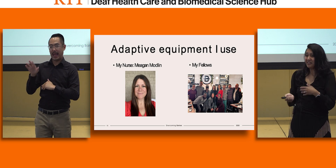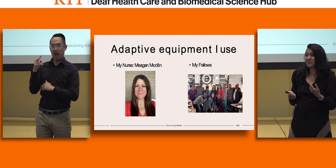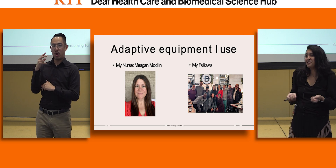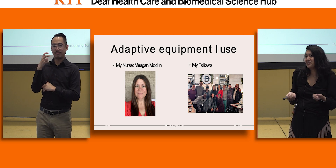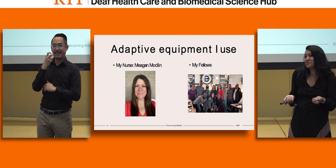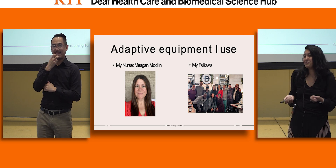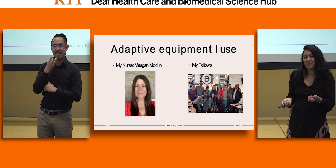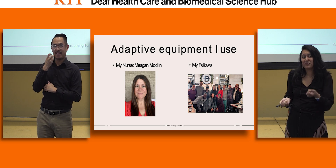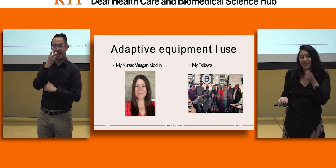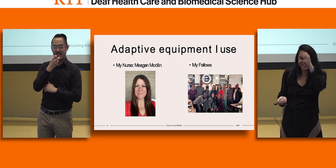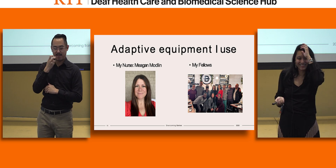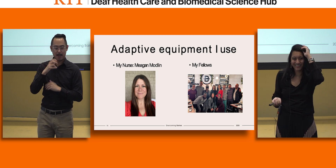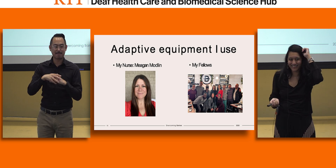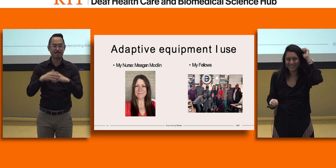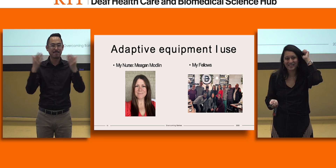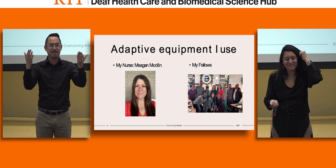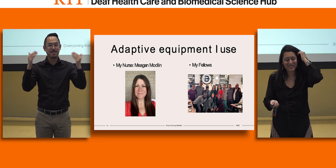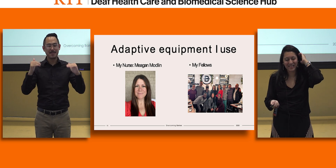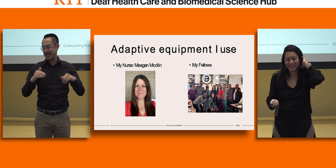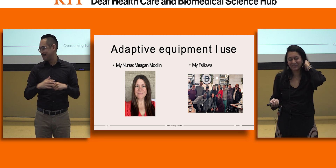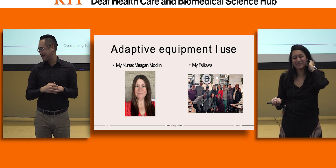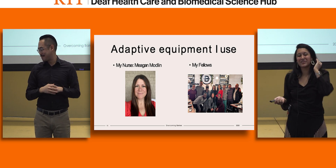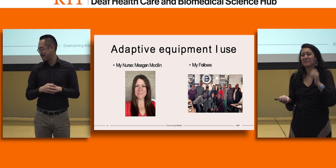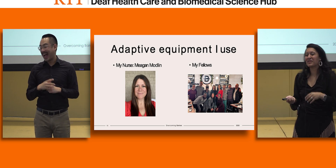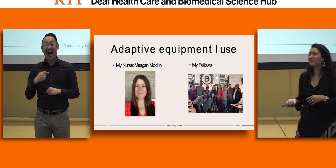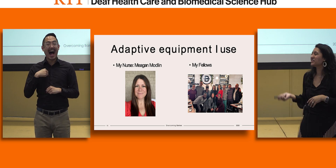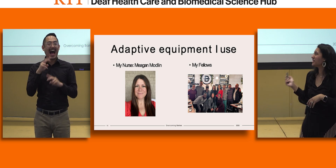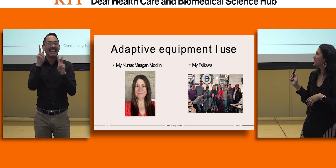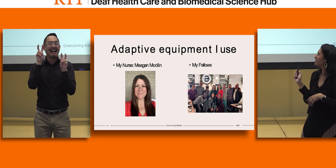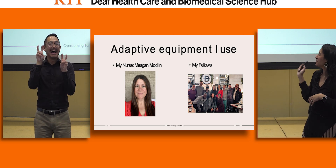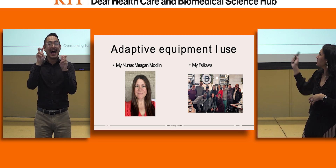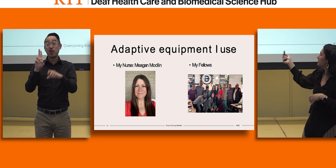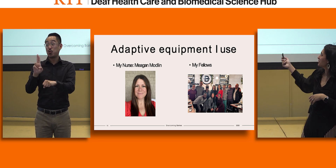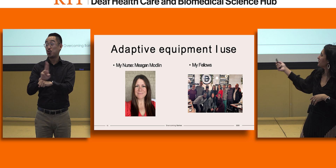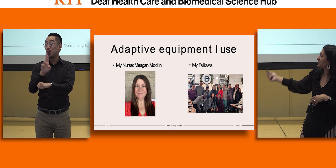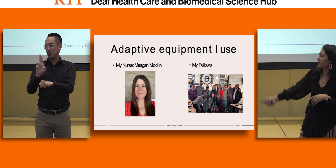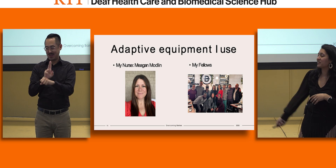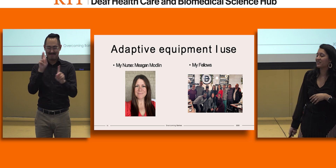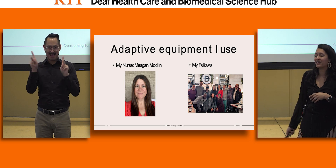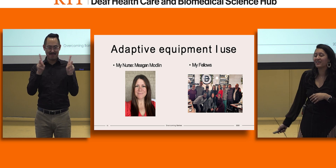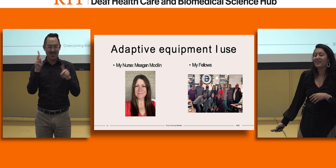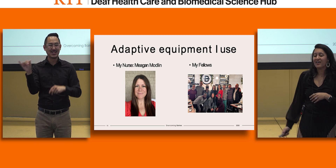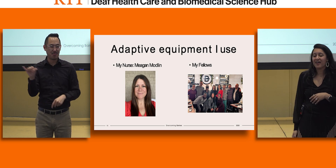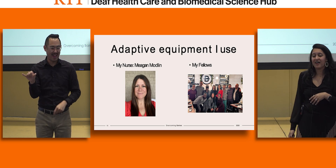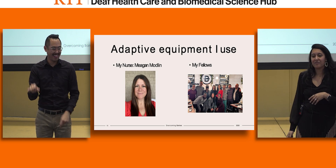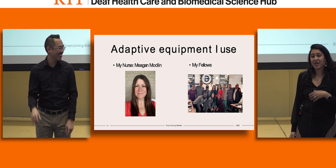And then I also use people. One of my clinics, my pre-liver transplant clinic,